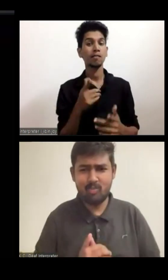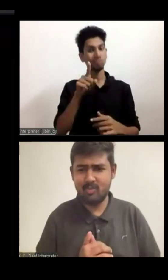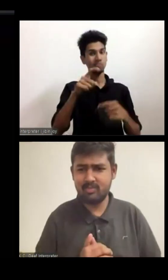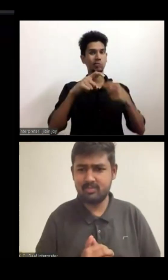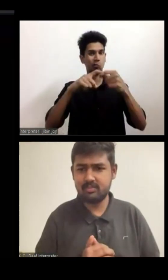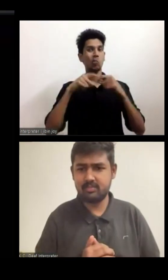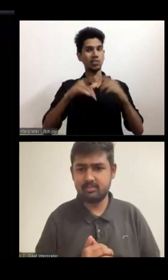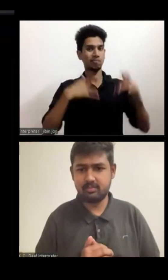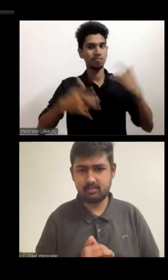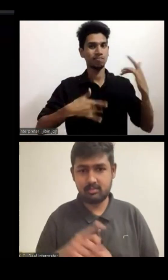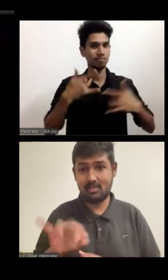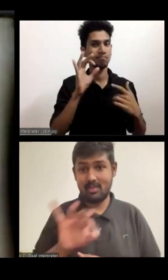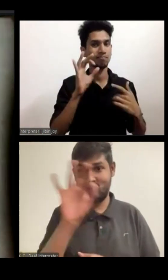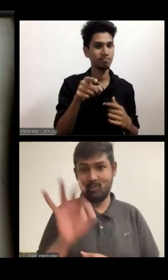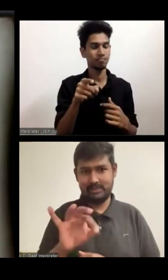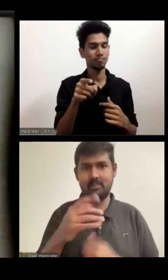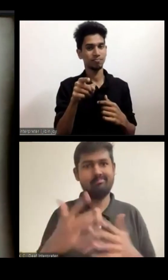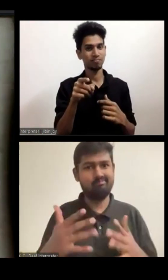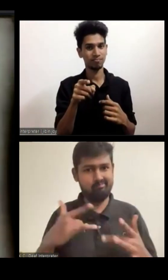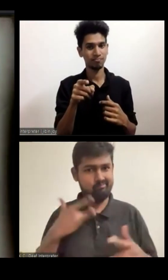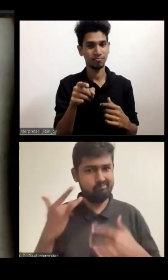For that, first of all, we need to solve the data gap.